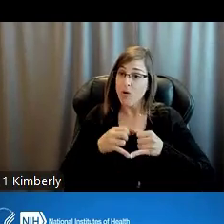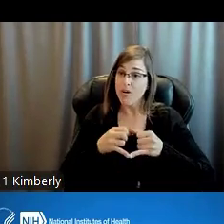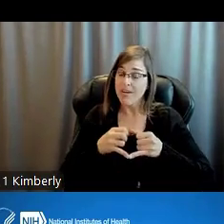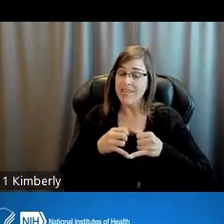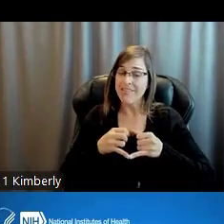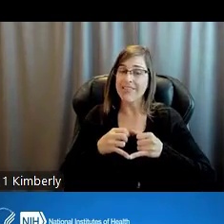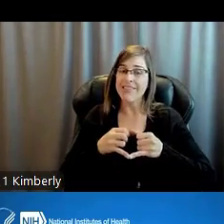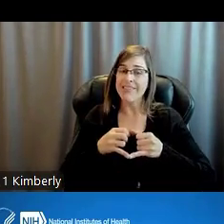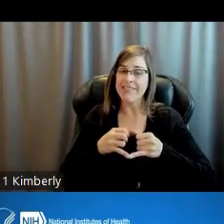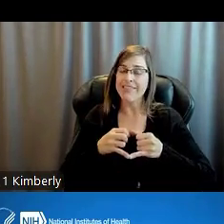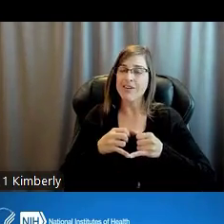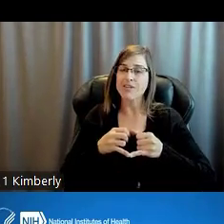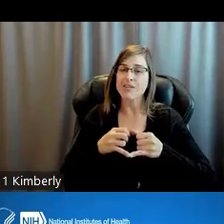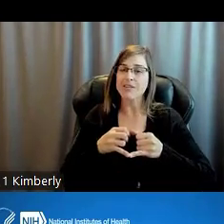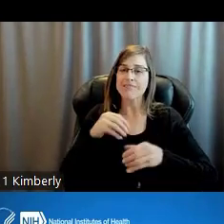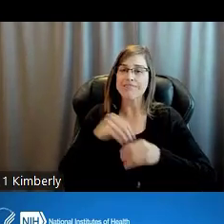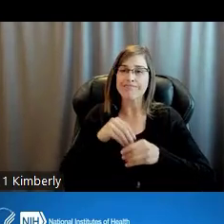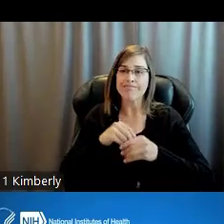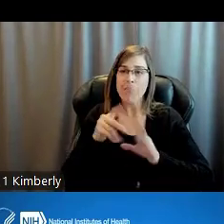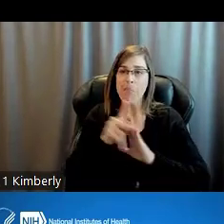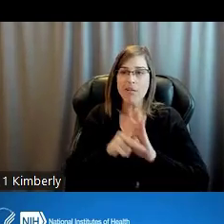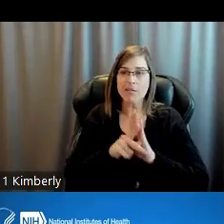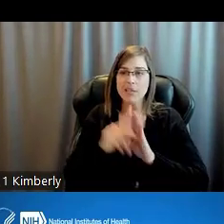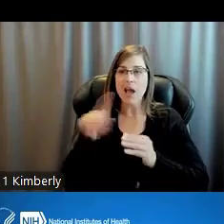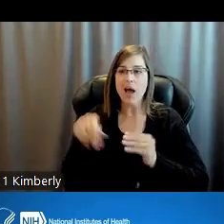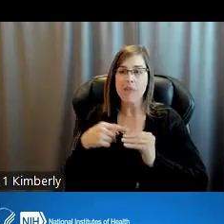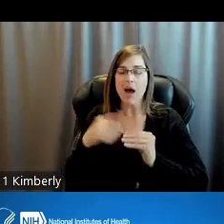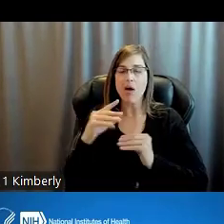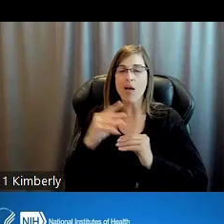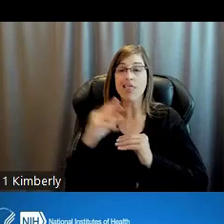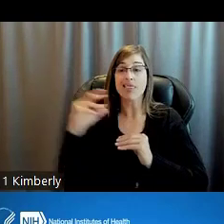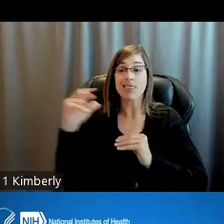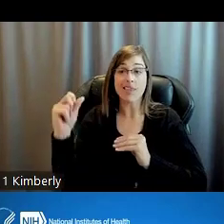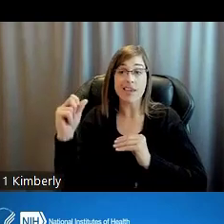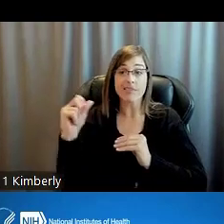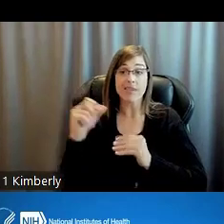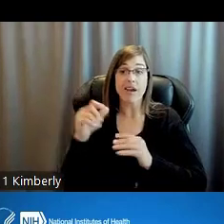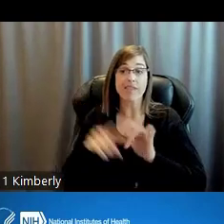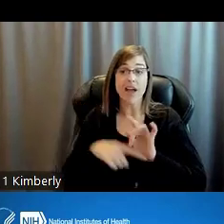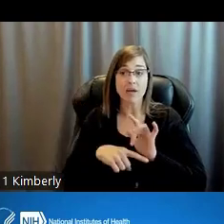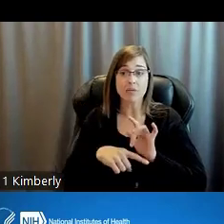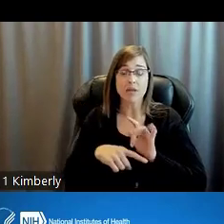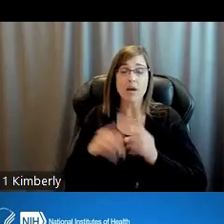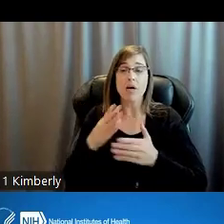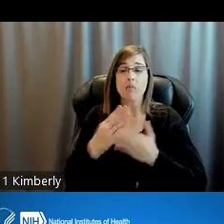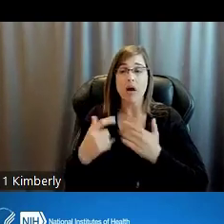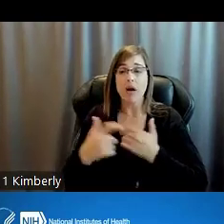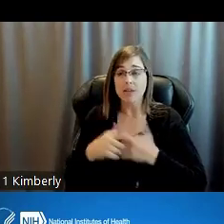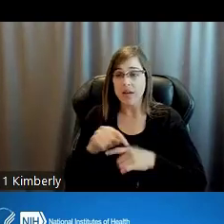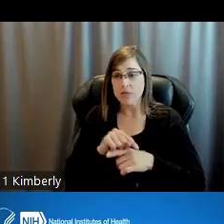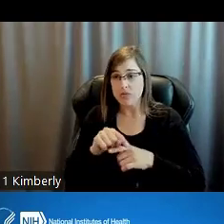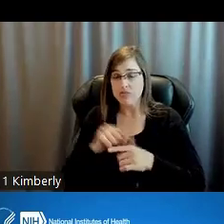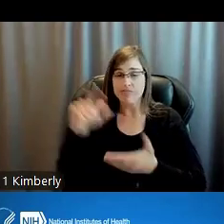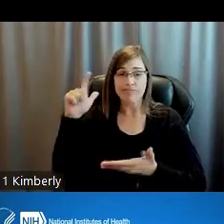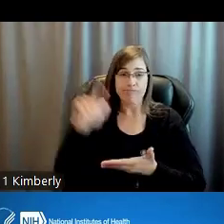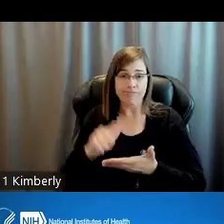around leave of absences and part-time training or temporary reduction of effort on Fs and Ks.